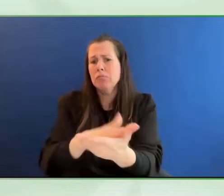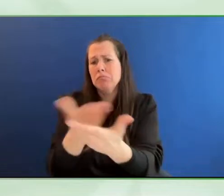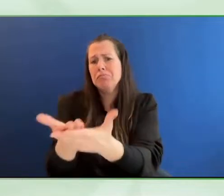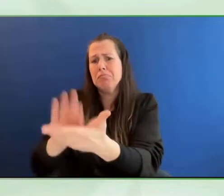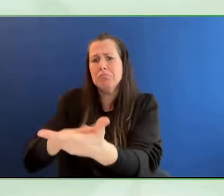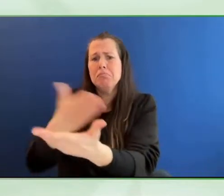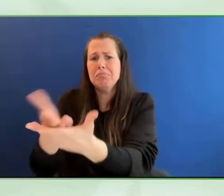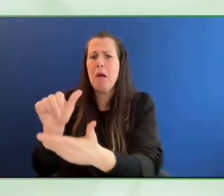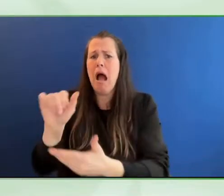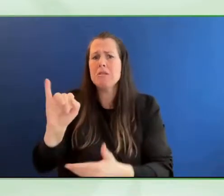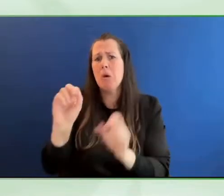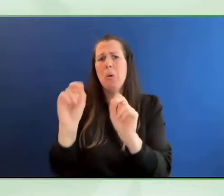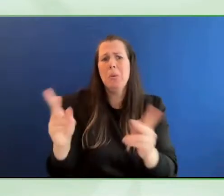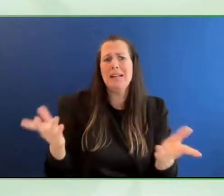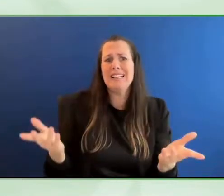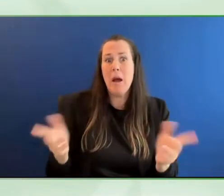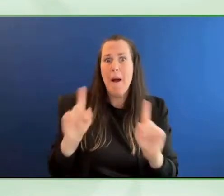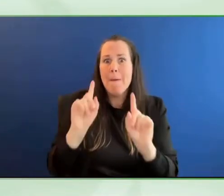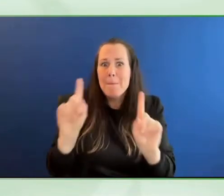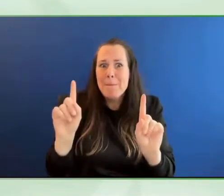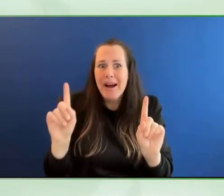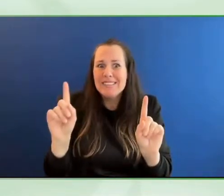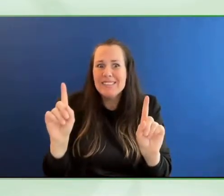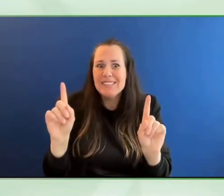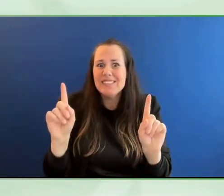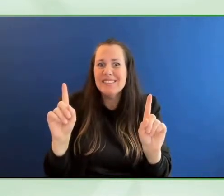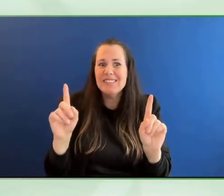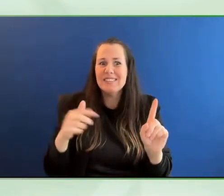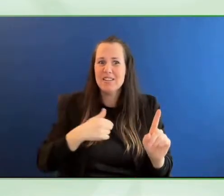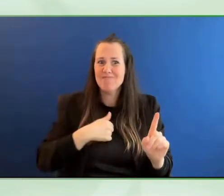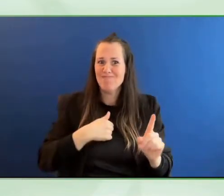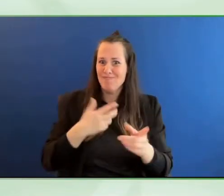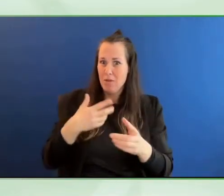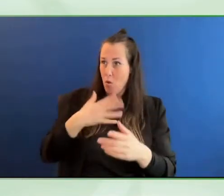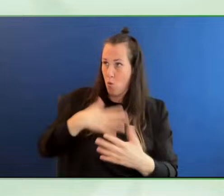are there together, why are these two paintings next to each other. That matters.